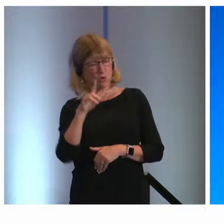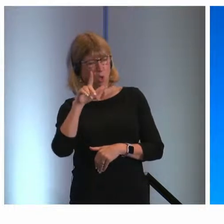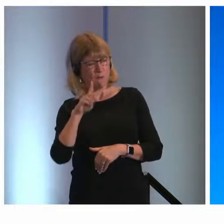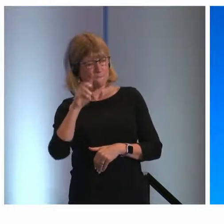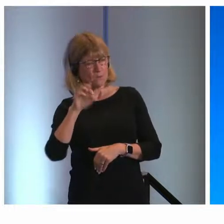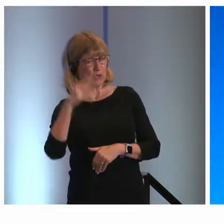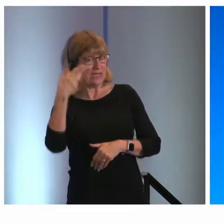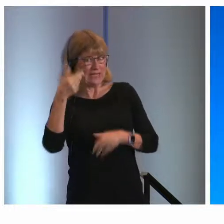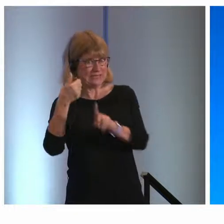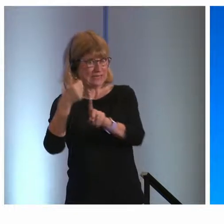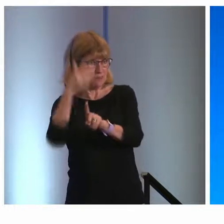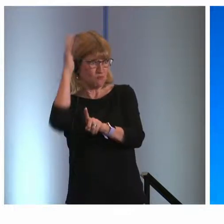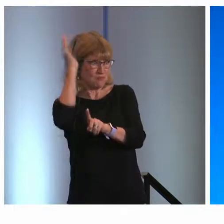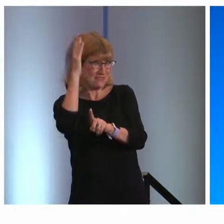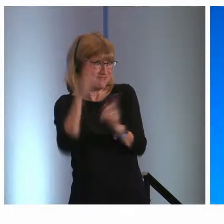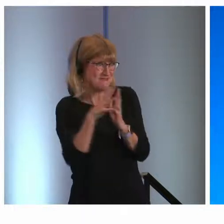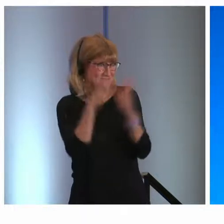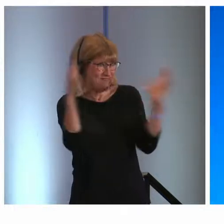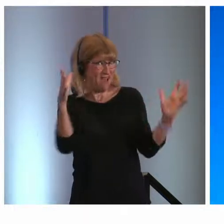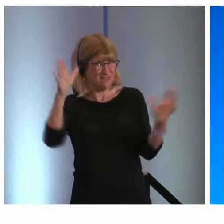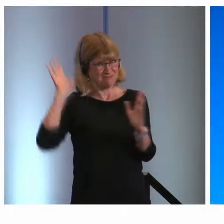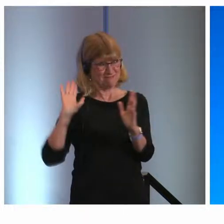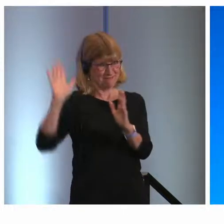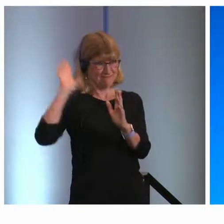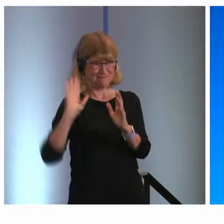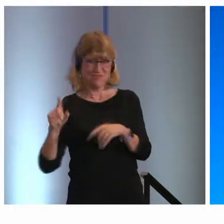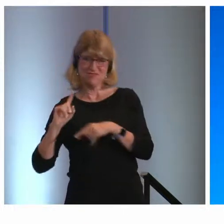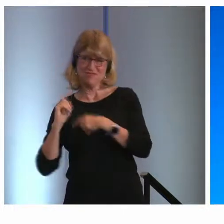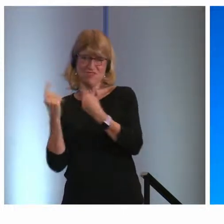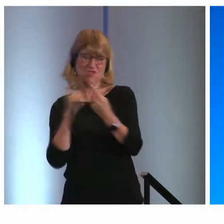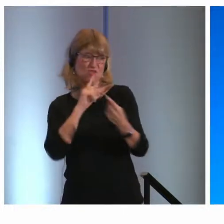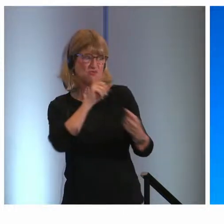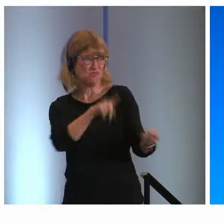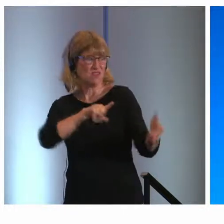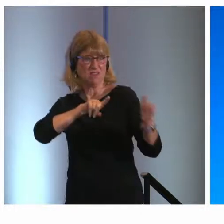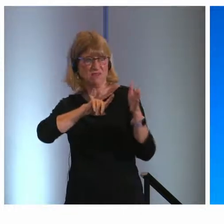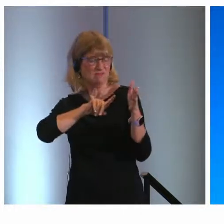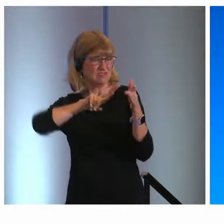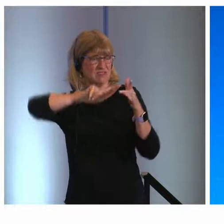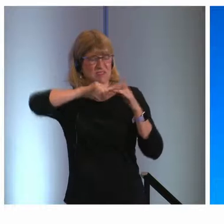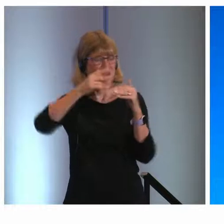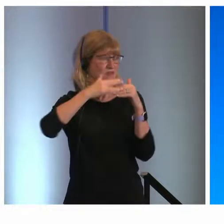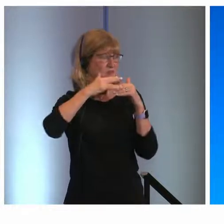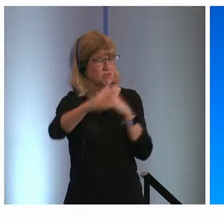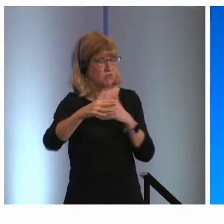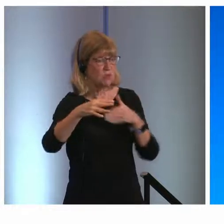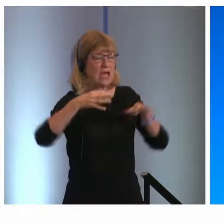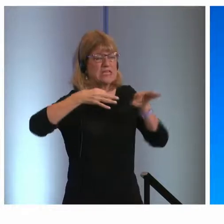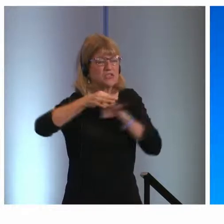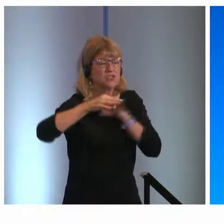conference a lot from Apple now at Meta, Larry Goldberg who has